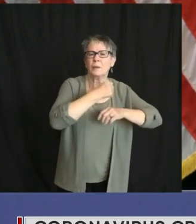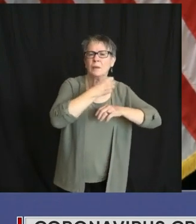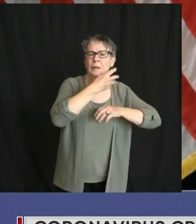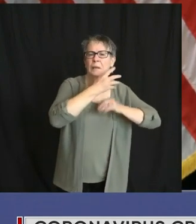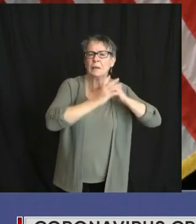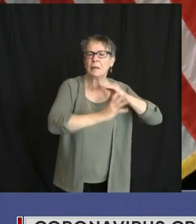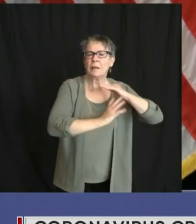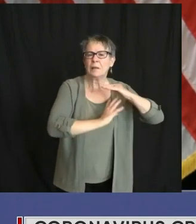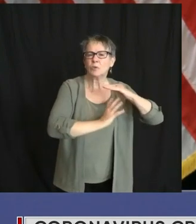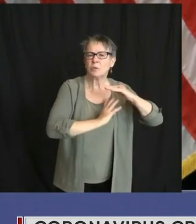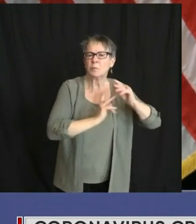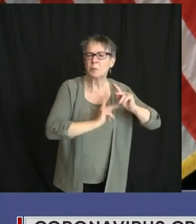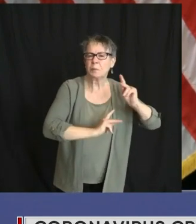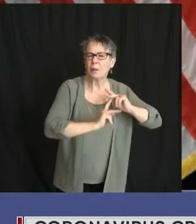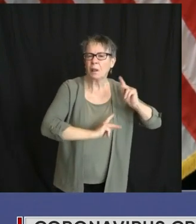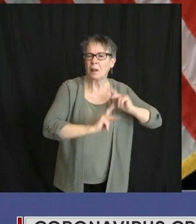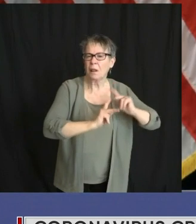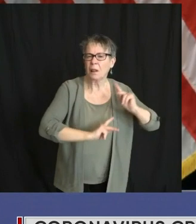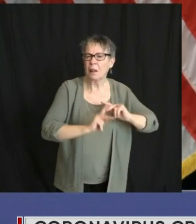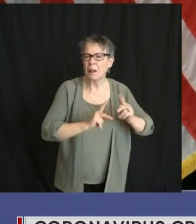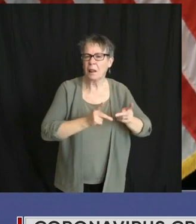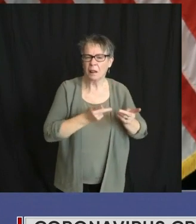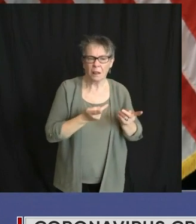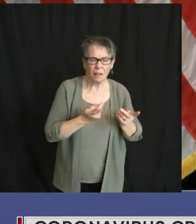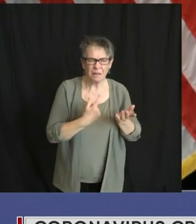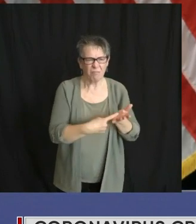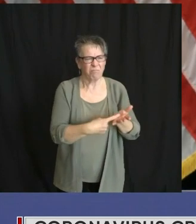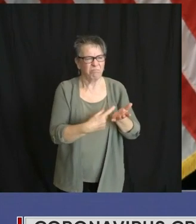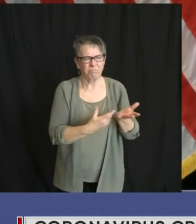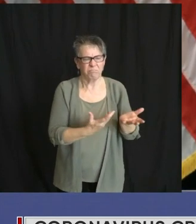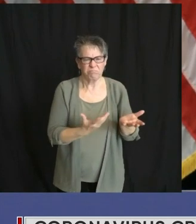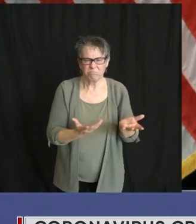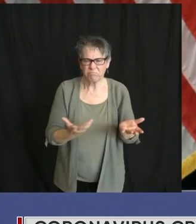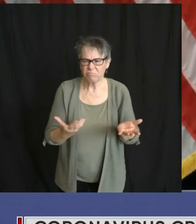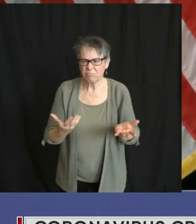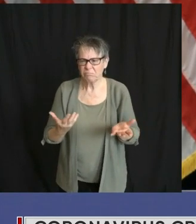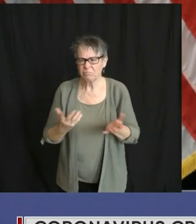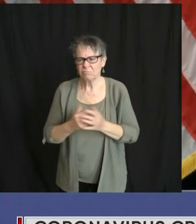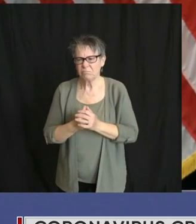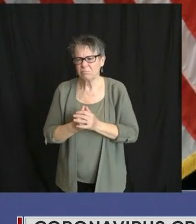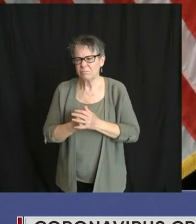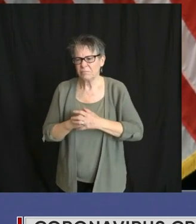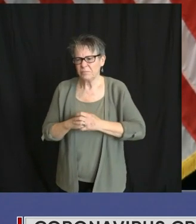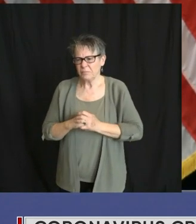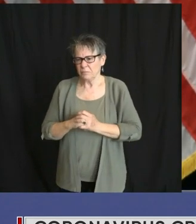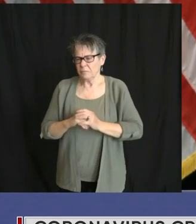DO YOU THINK IT IS A TRADE-OFF? I THINK THESE WILL ALL BE --